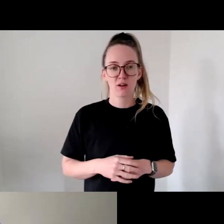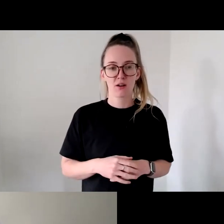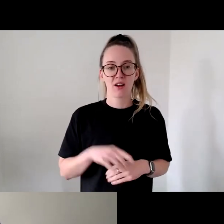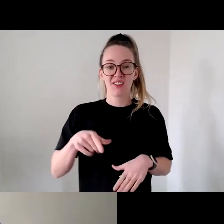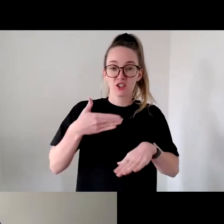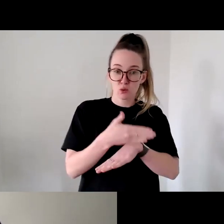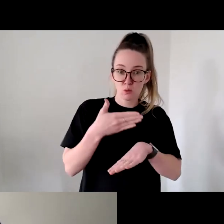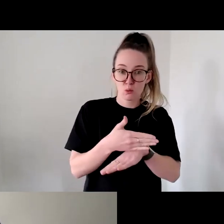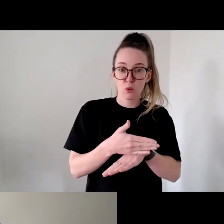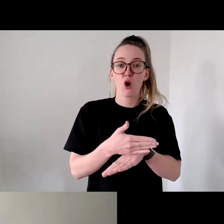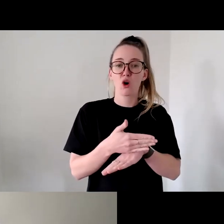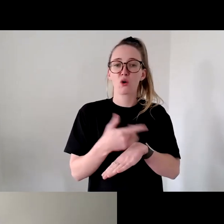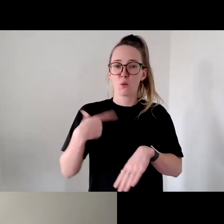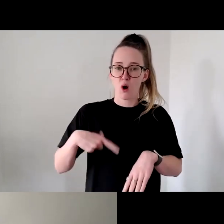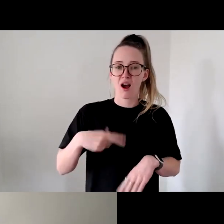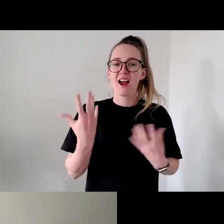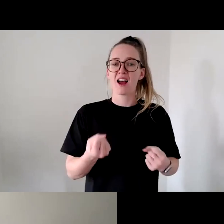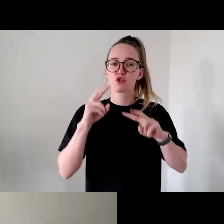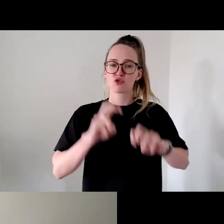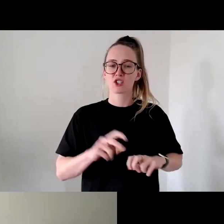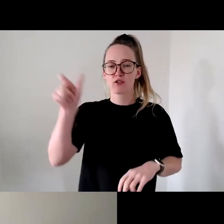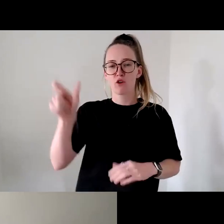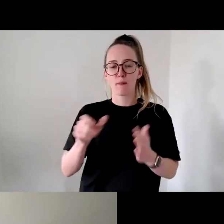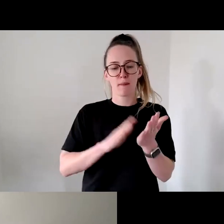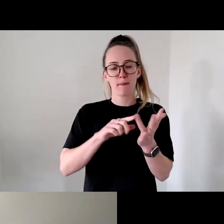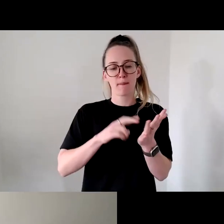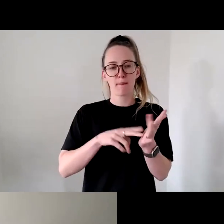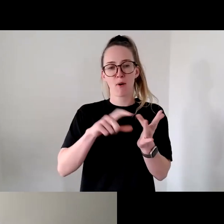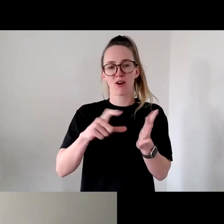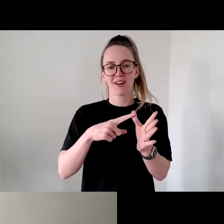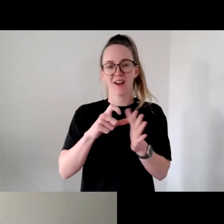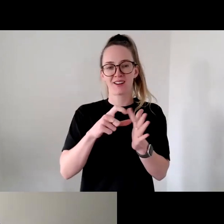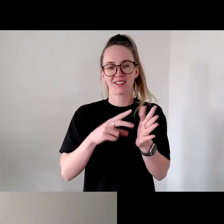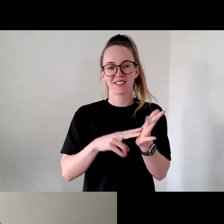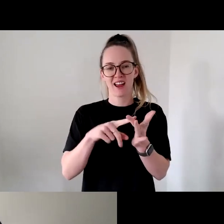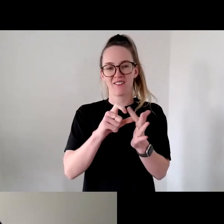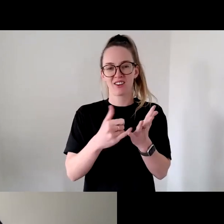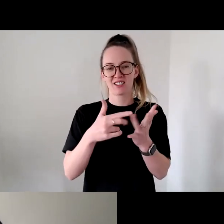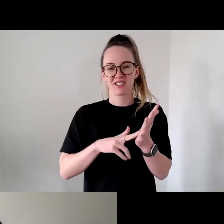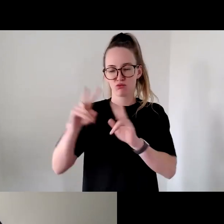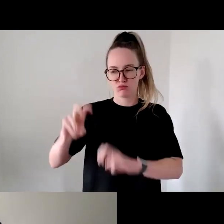significant research done by Monica Davidson in 2015. When people were speaking out about Harvey